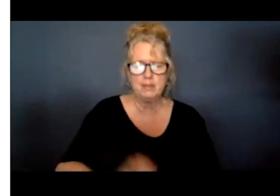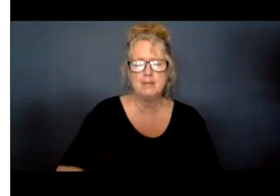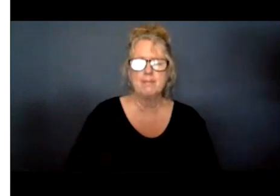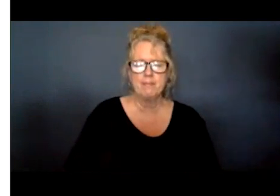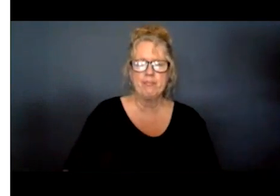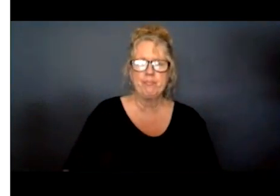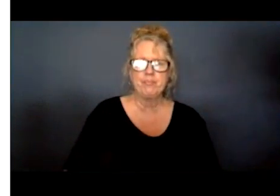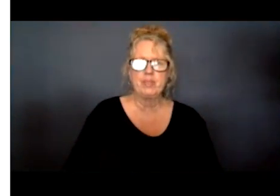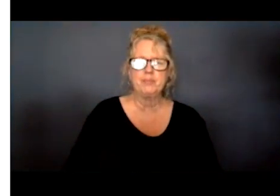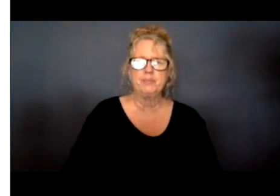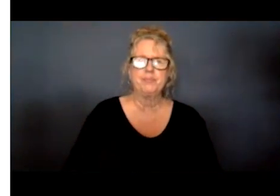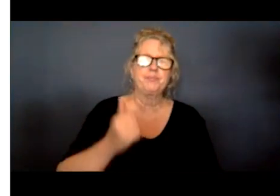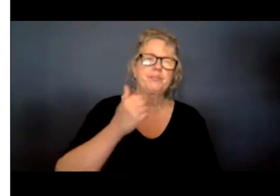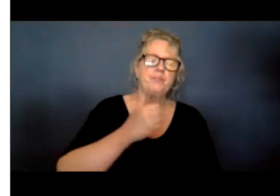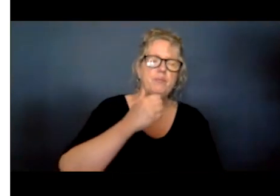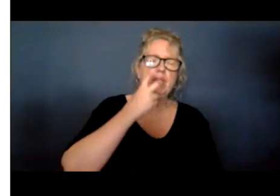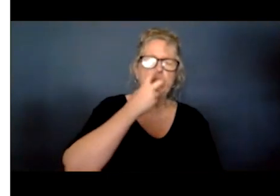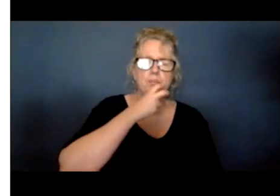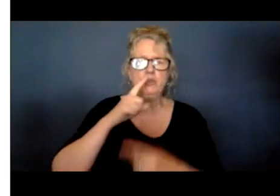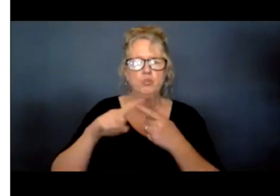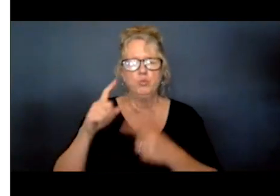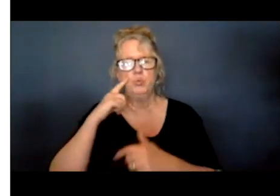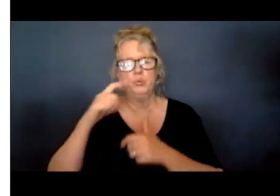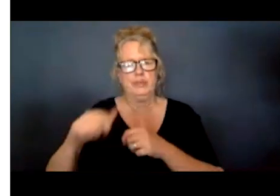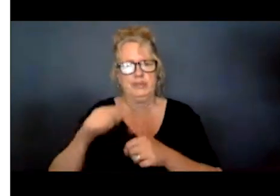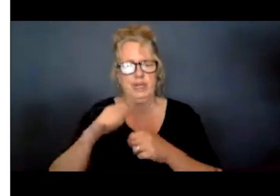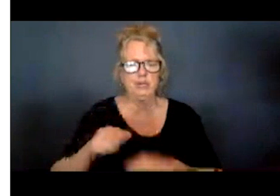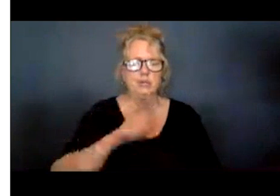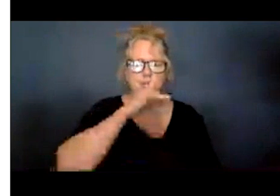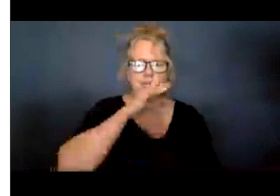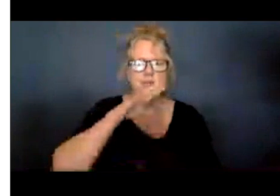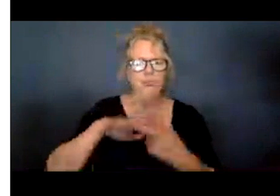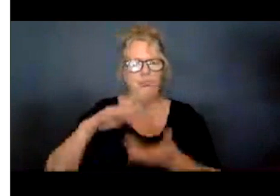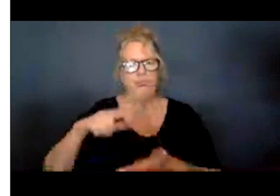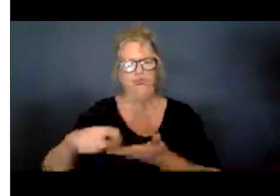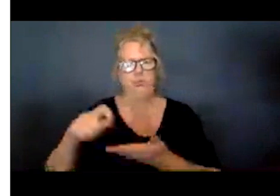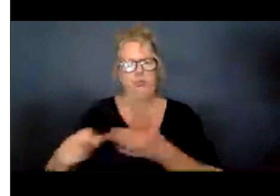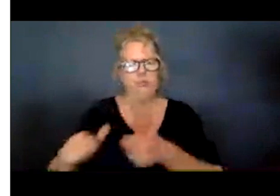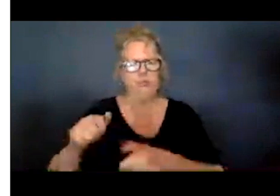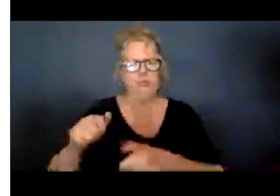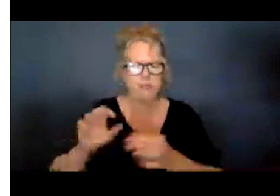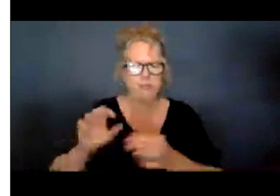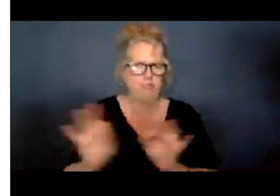Speech-to-text tools convert spoken language into written text, aiding employees who may have